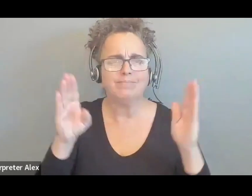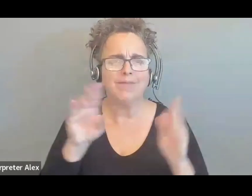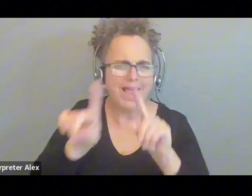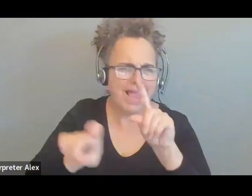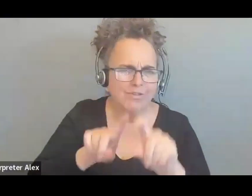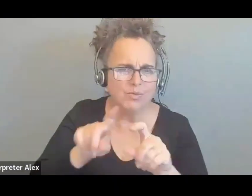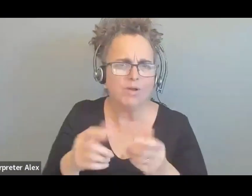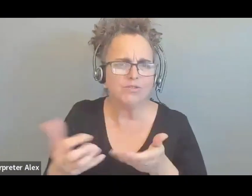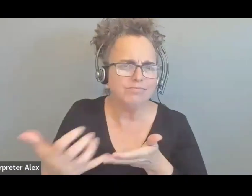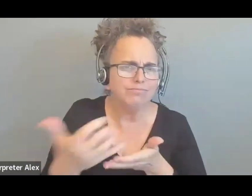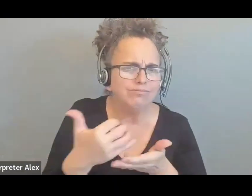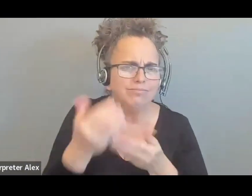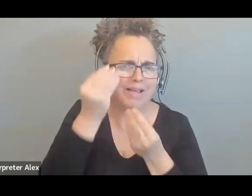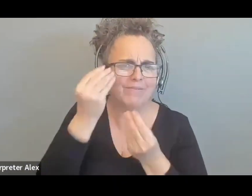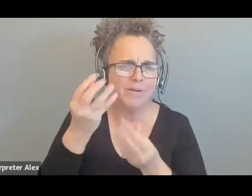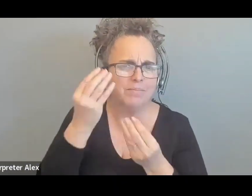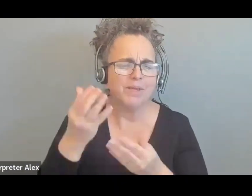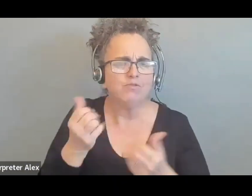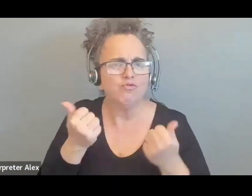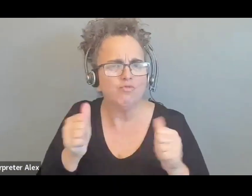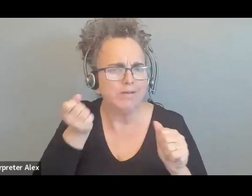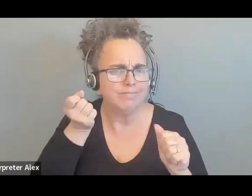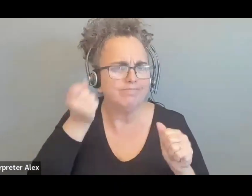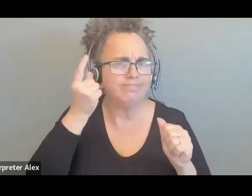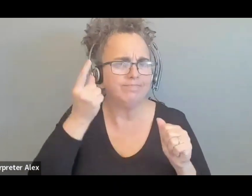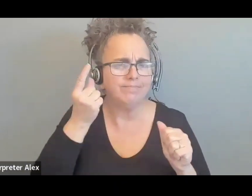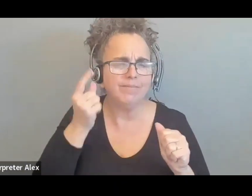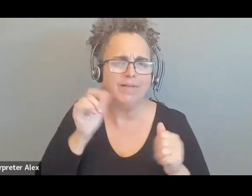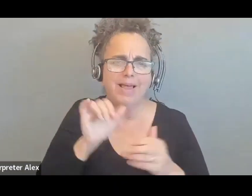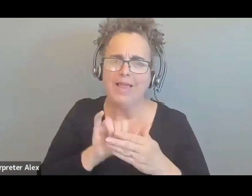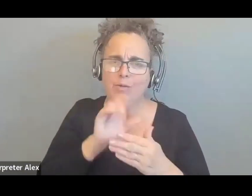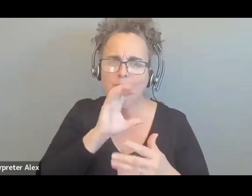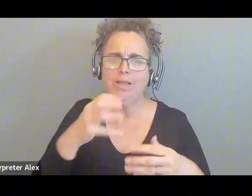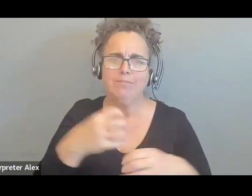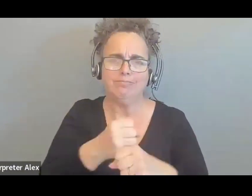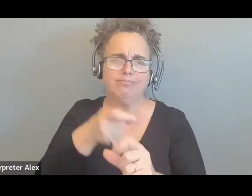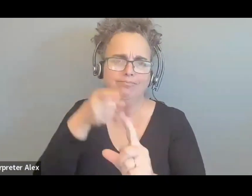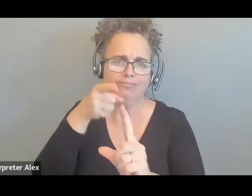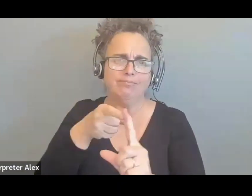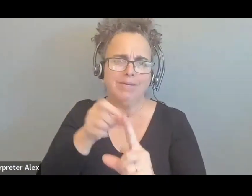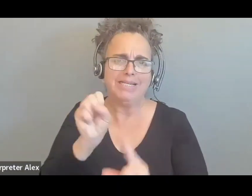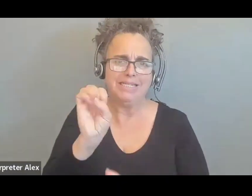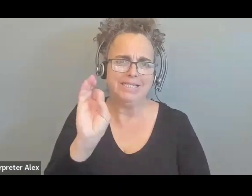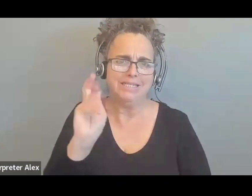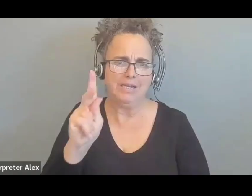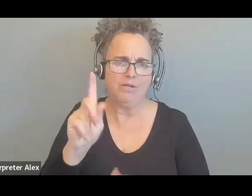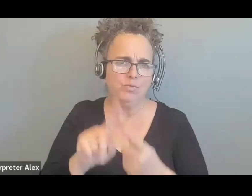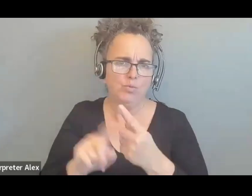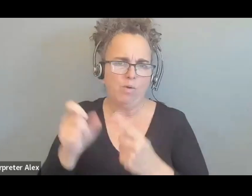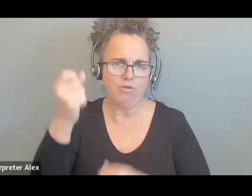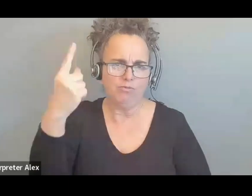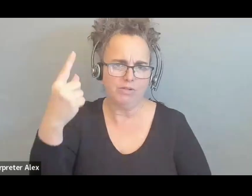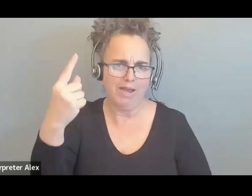And I think seeking to understand sums a lot of that up to me. And a lot of the, the gaps